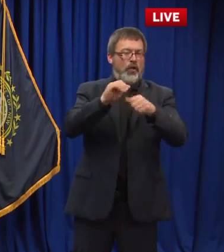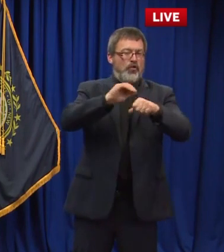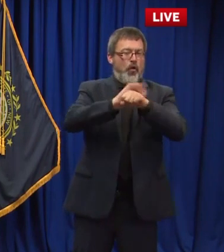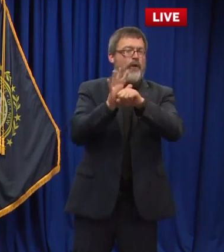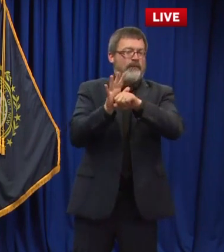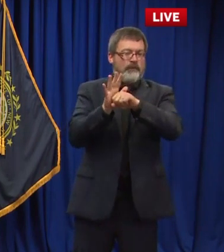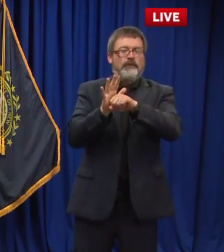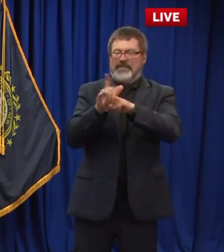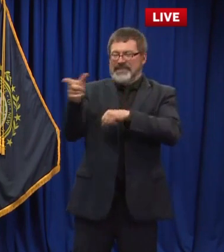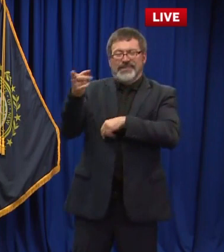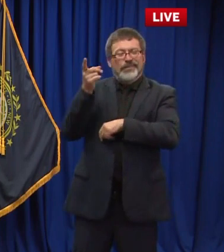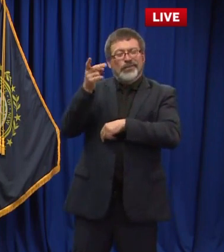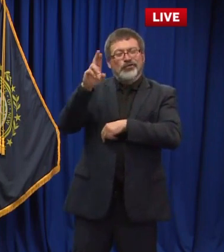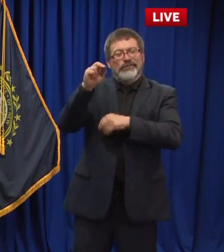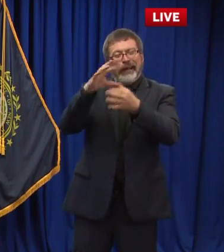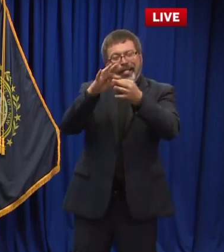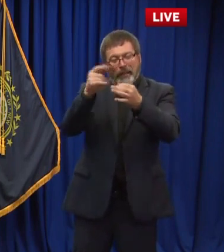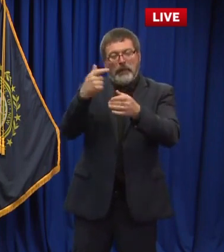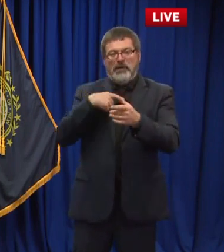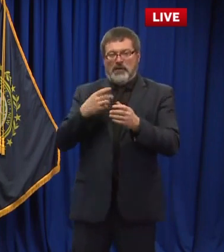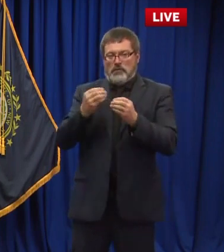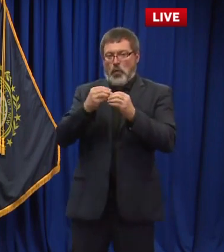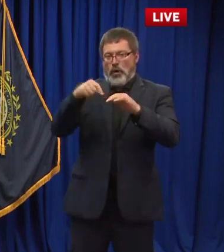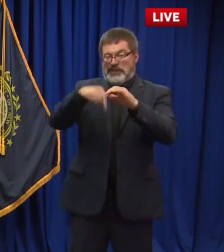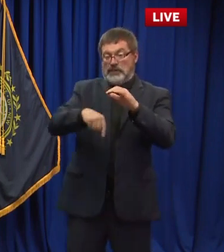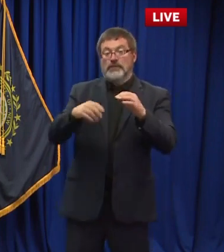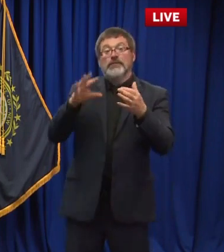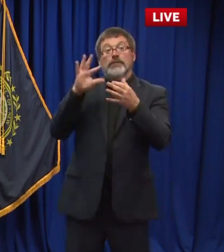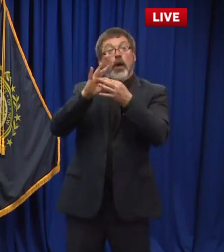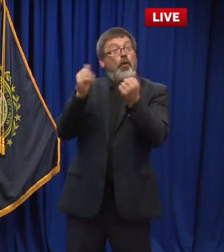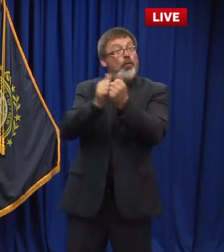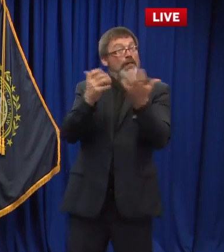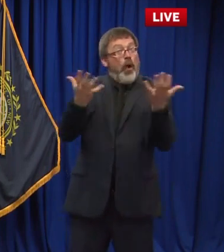LET’S LOOK AT A STEP BACK AND LOOK AT STRAIGHT COVID NUMBERS.